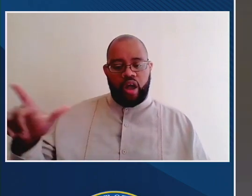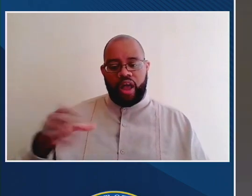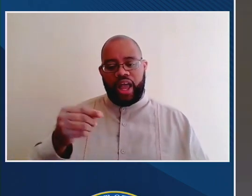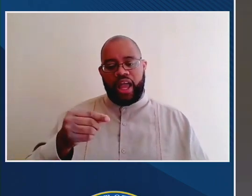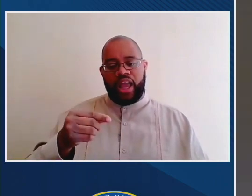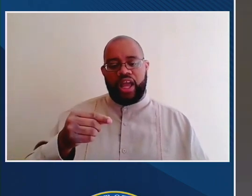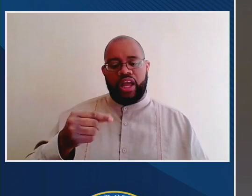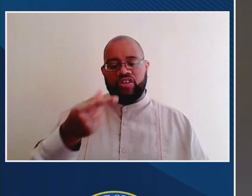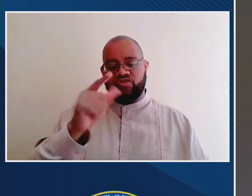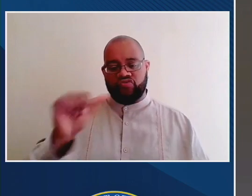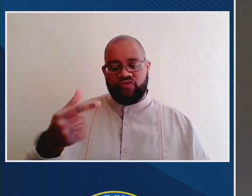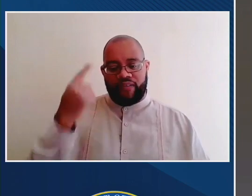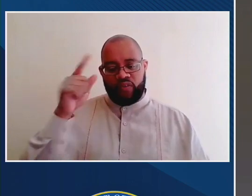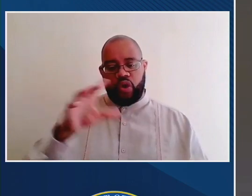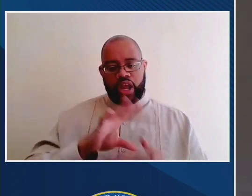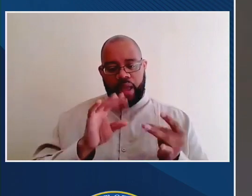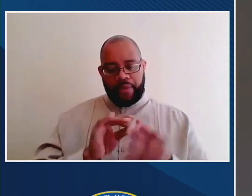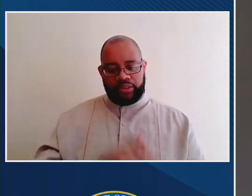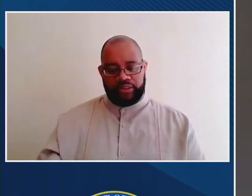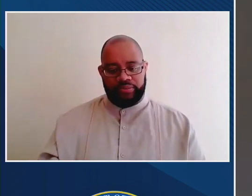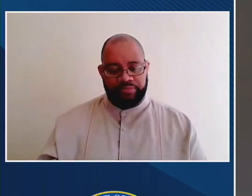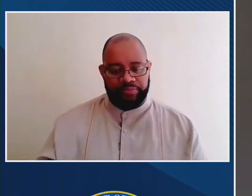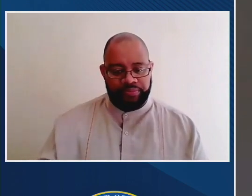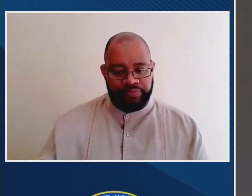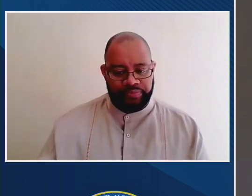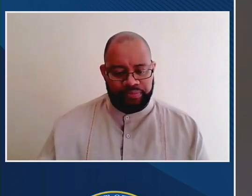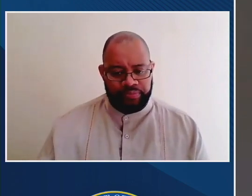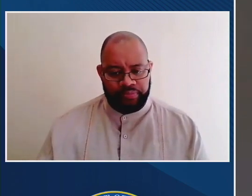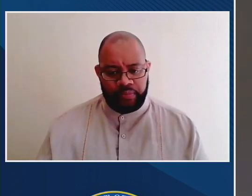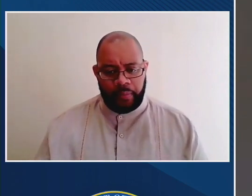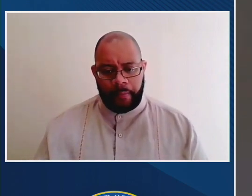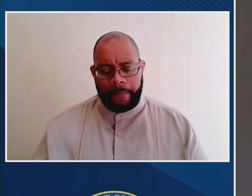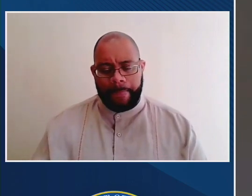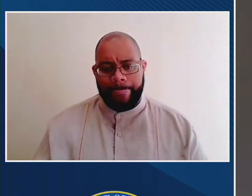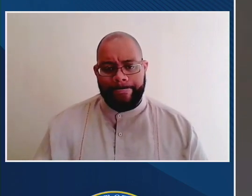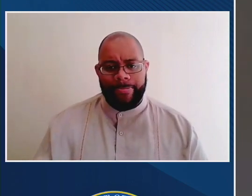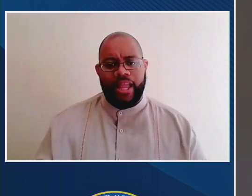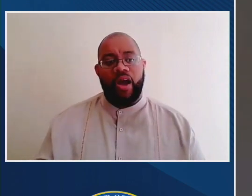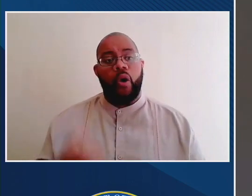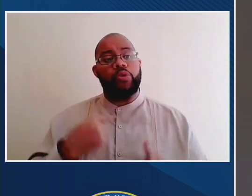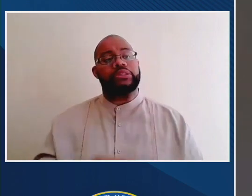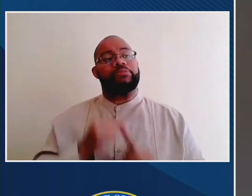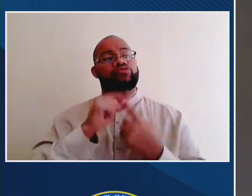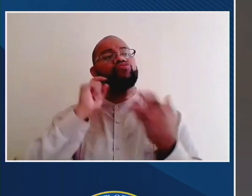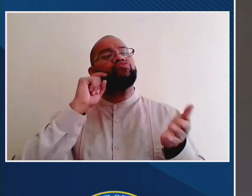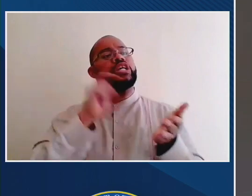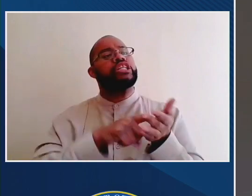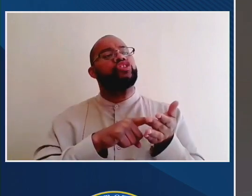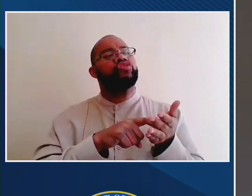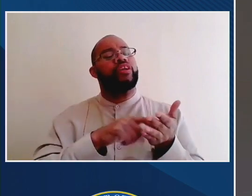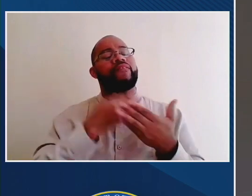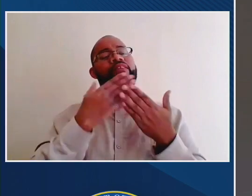Next, I want to give special recognition and thank you to the people behind the